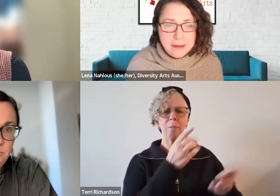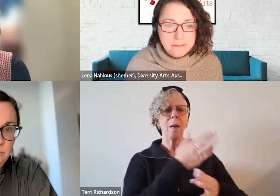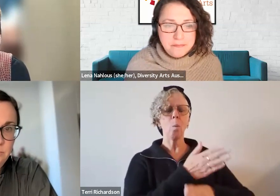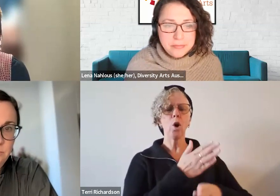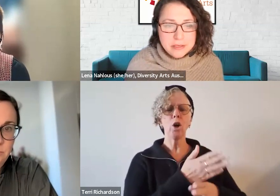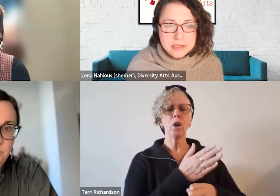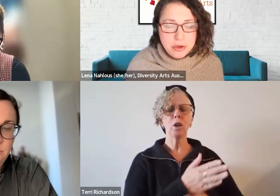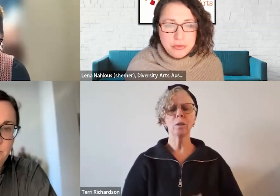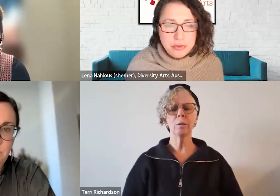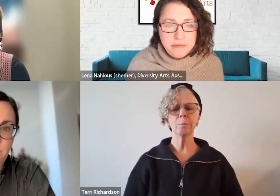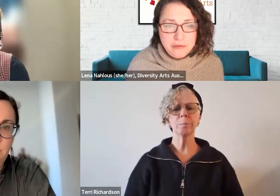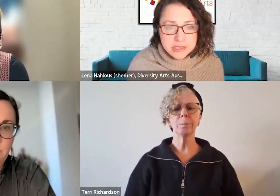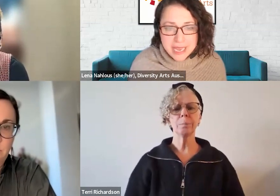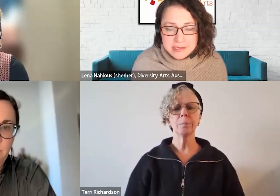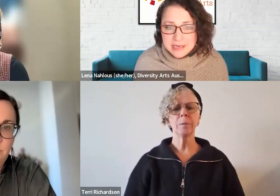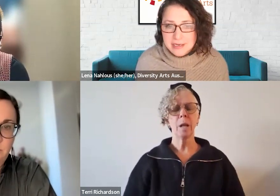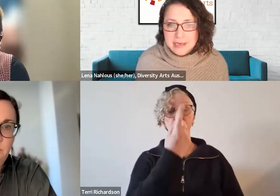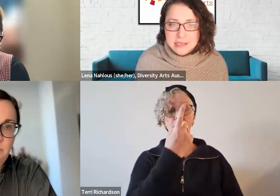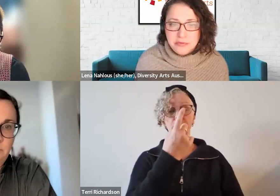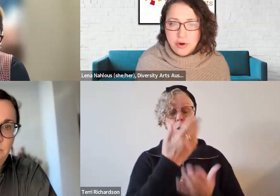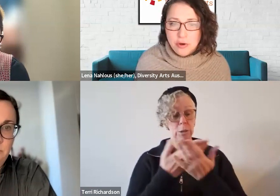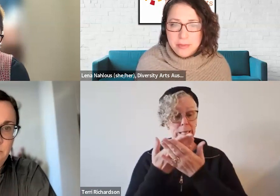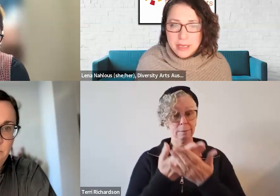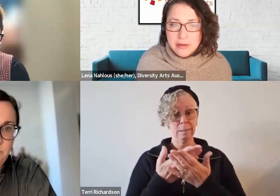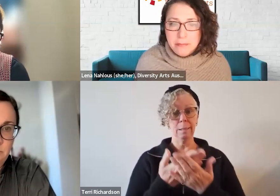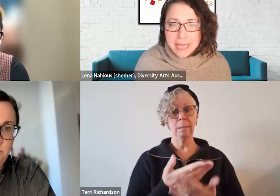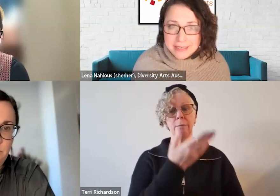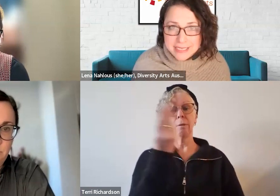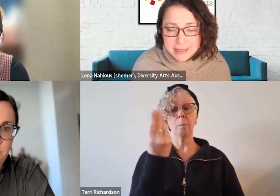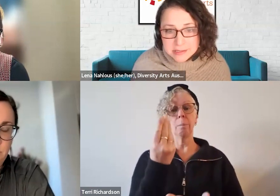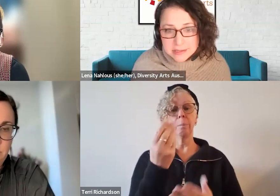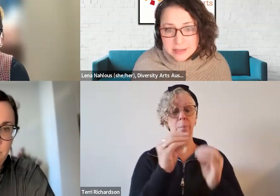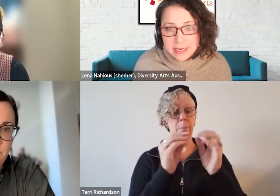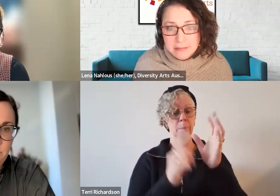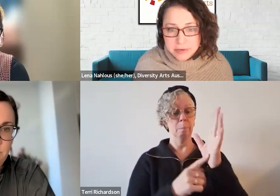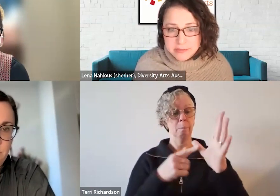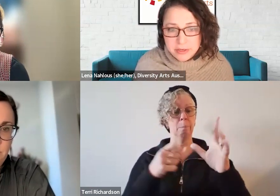So the first case study is from BlakDance in Brisbane,